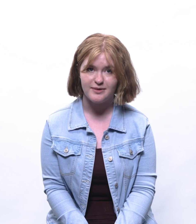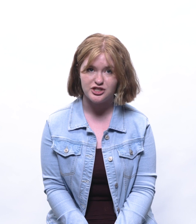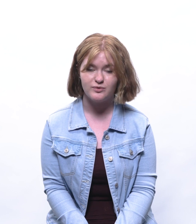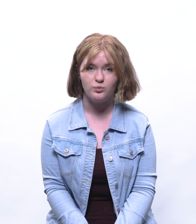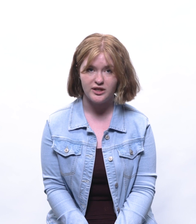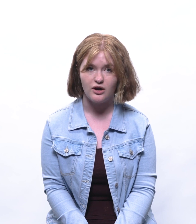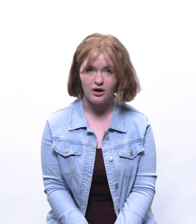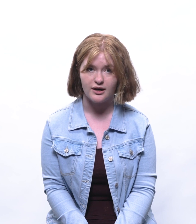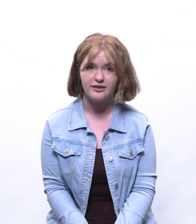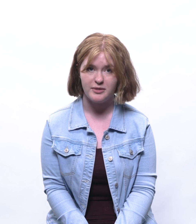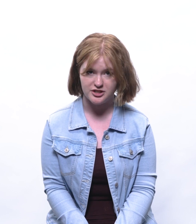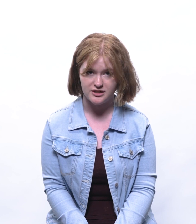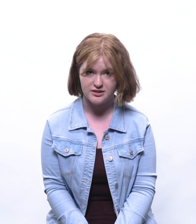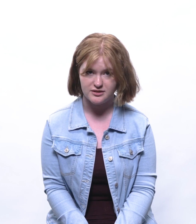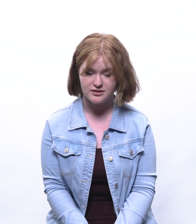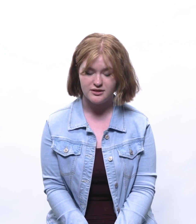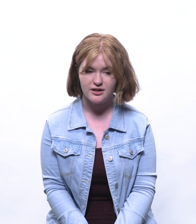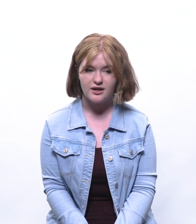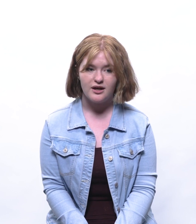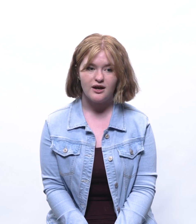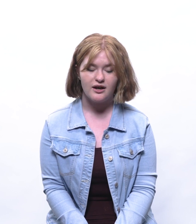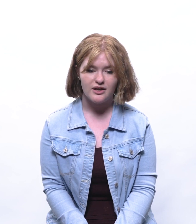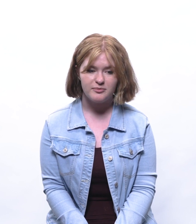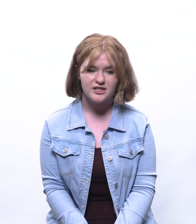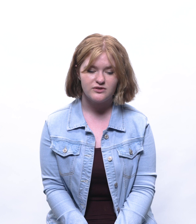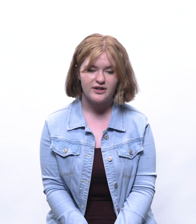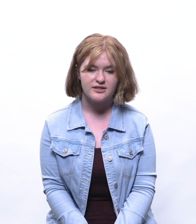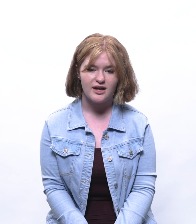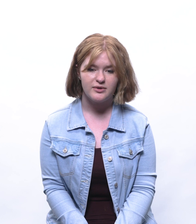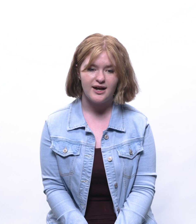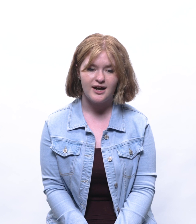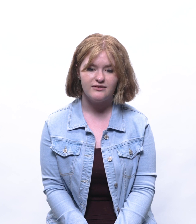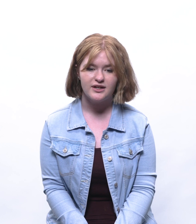especially when we are the patients. Another piece of advice I would have